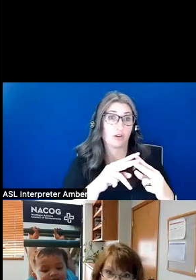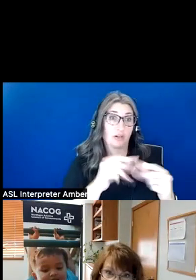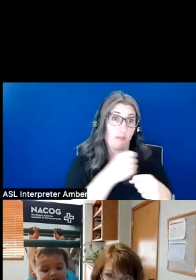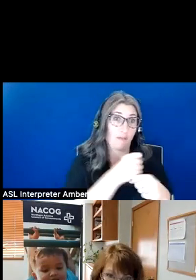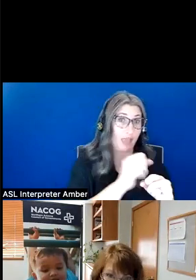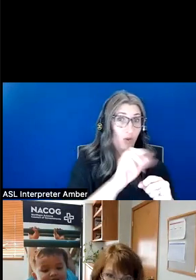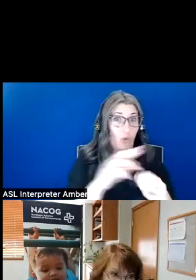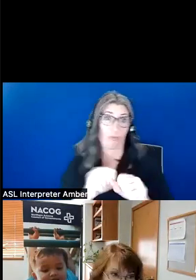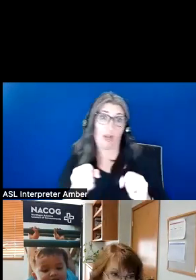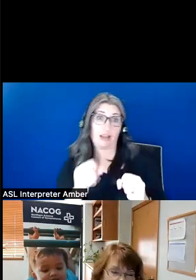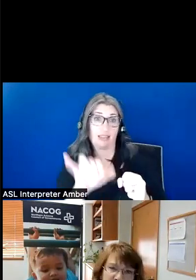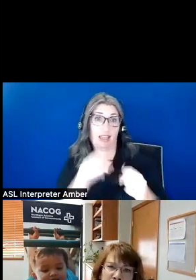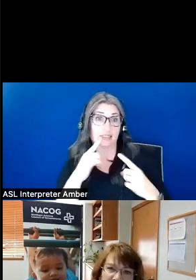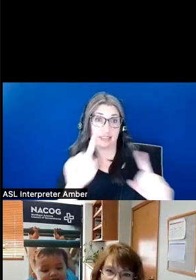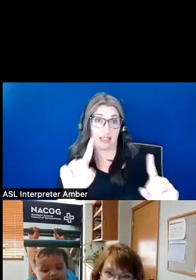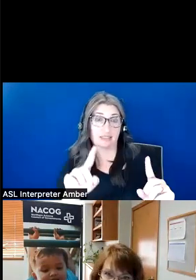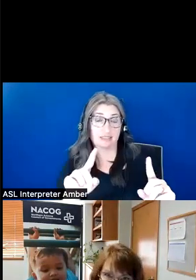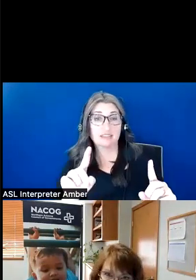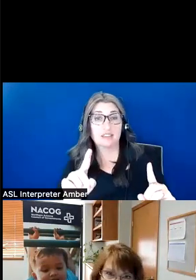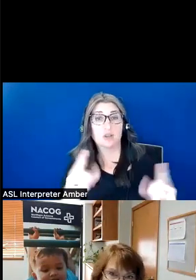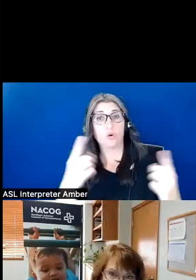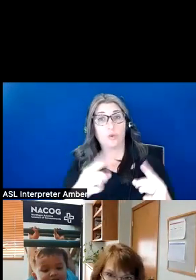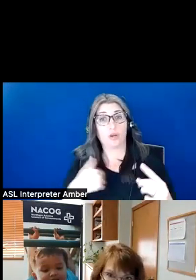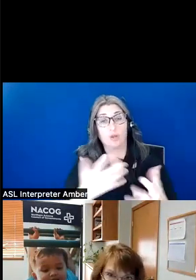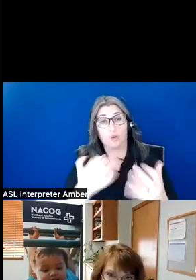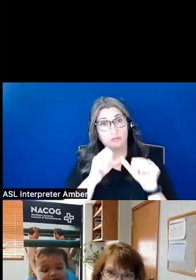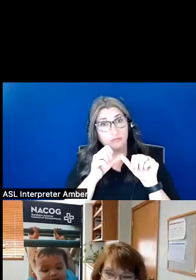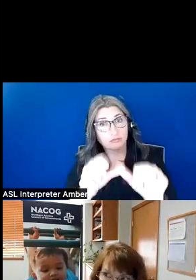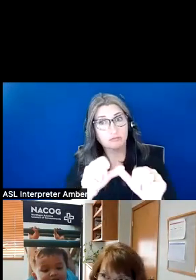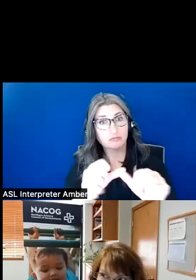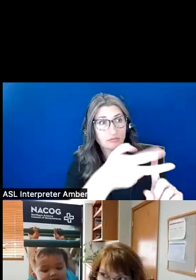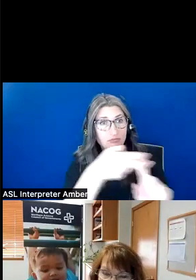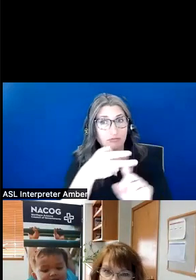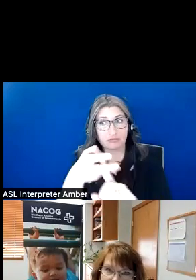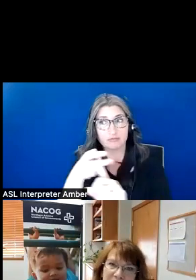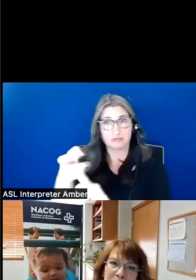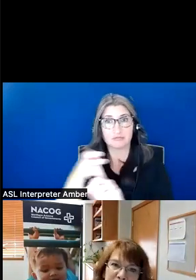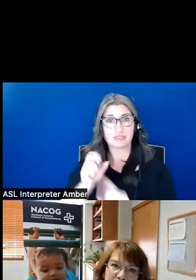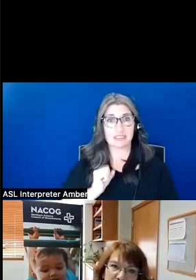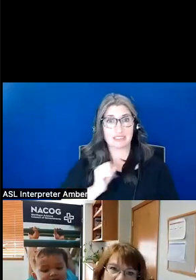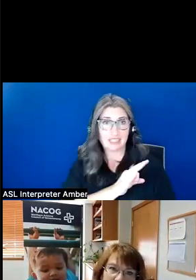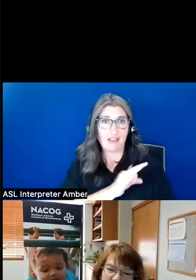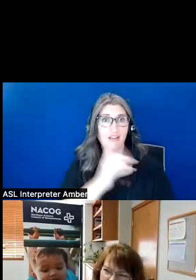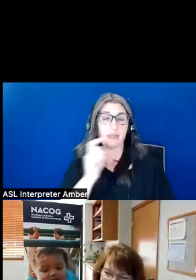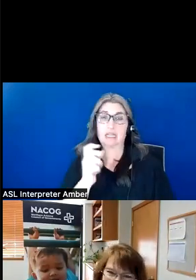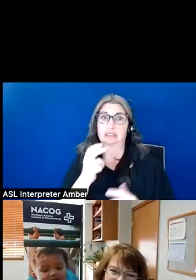those successes. When we're looking to retain and attract and recruit staff because we're so short, we need